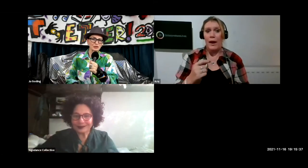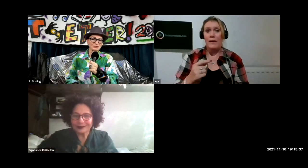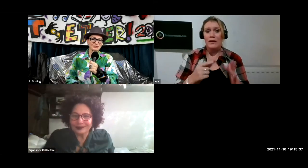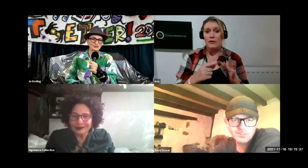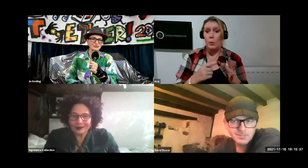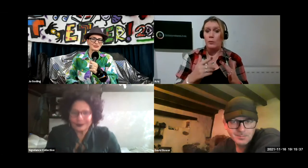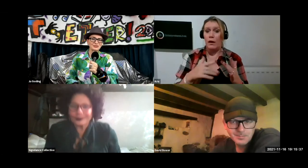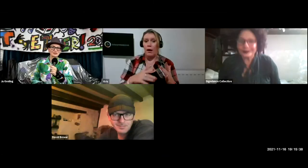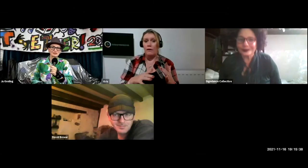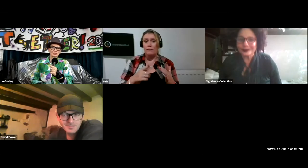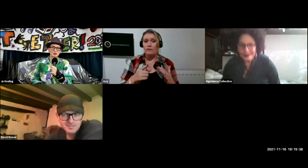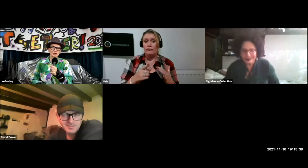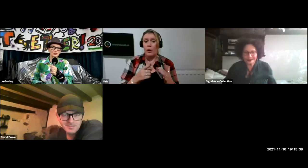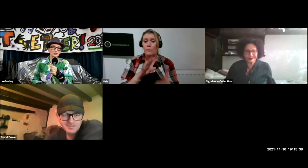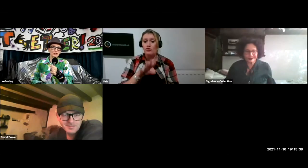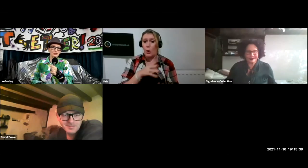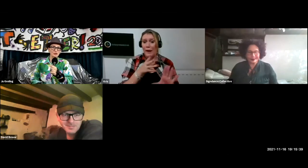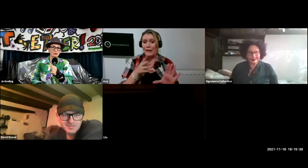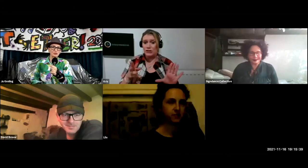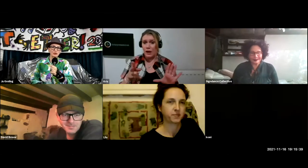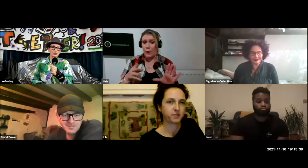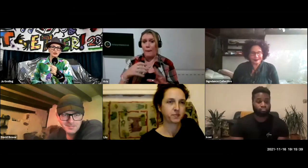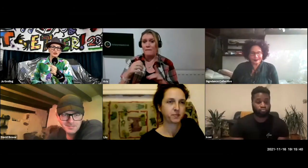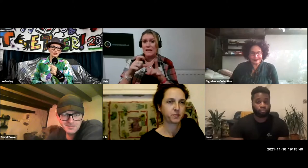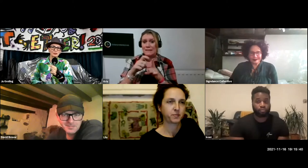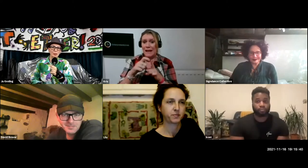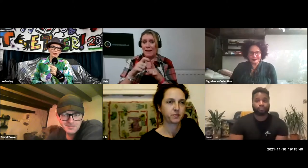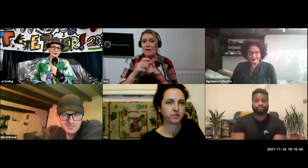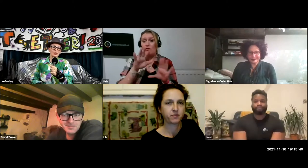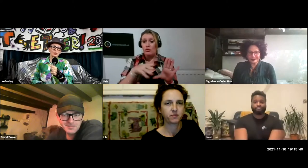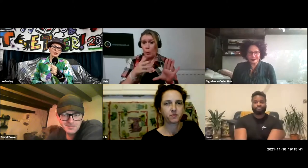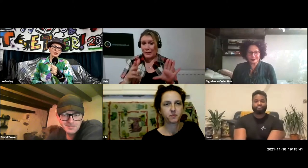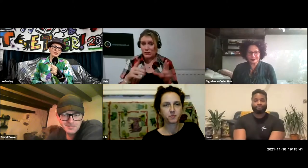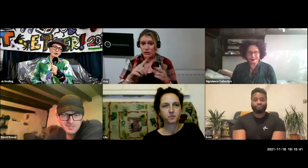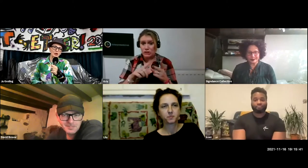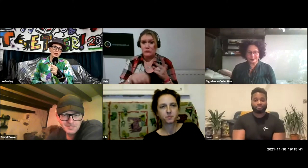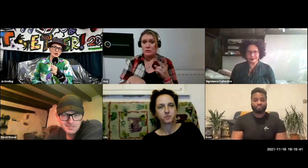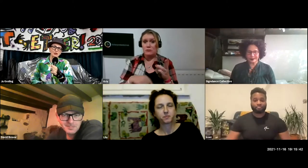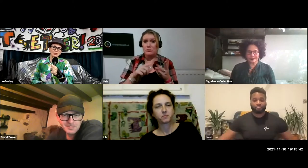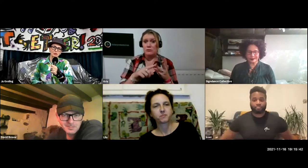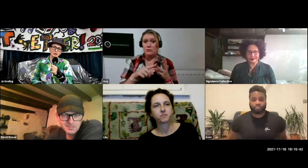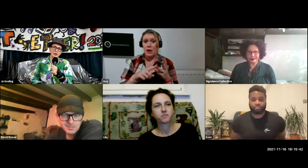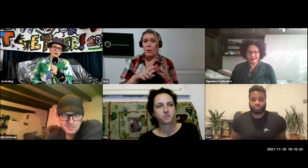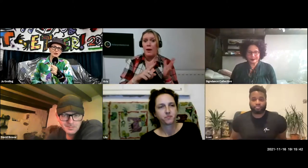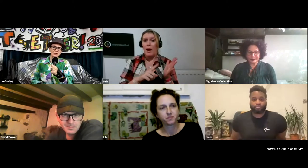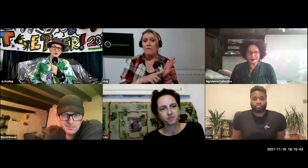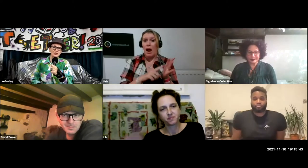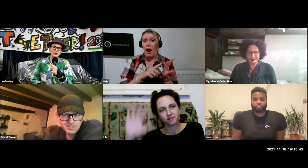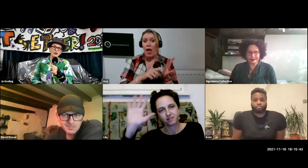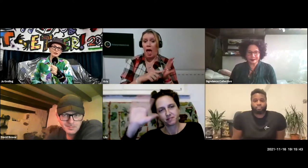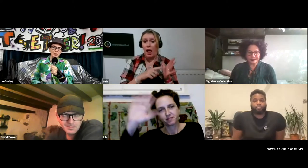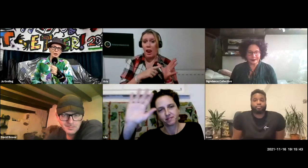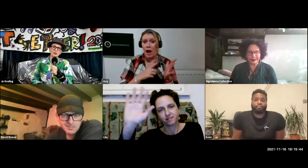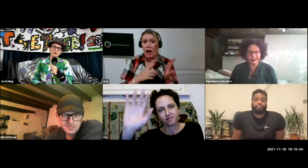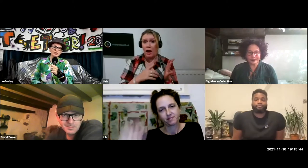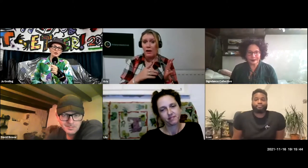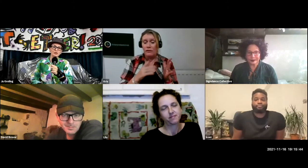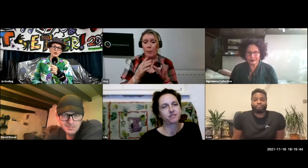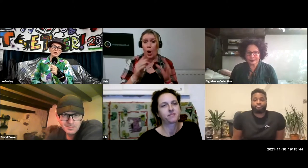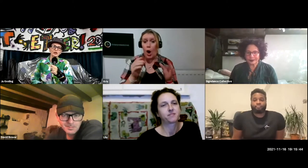This is a completely new song for this show. We have never done it before in front of an audience. It is called Faharous and TVs it was written by a musician from Cuba. His name is David